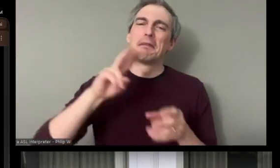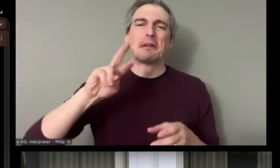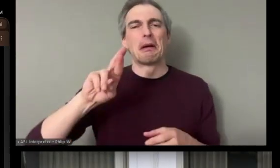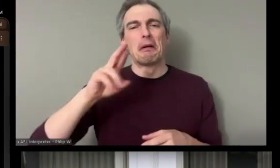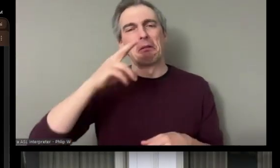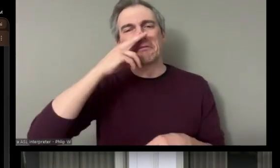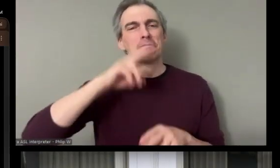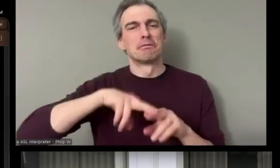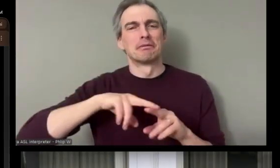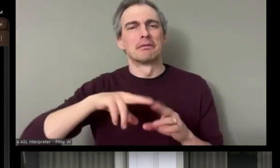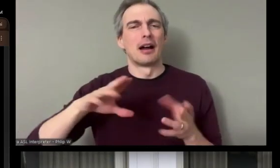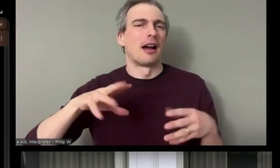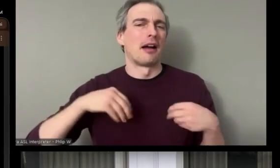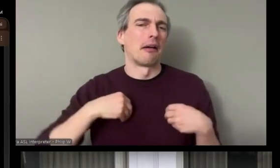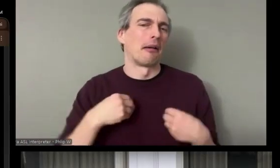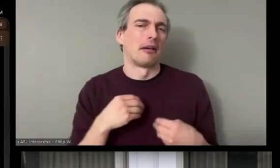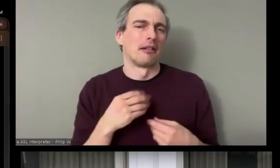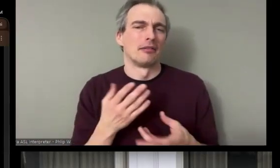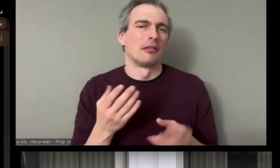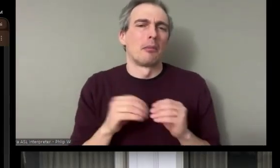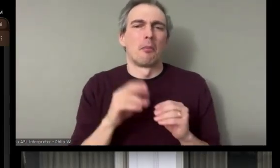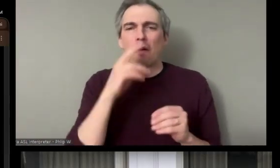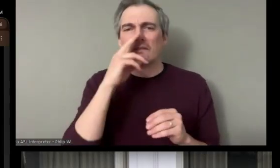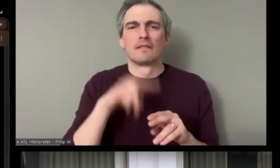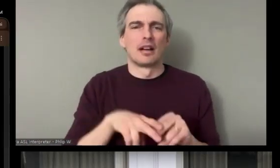Make it funner. And lastly, I did haptics. So